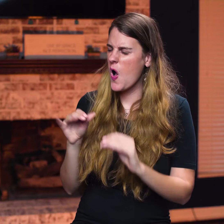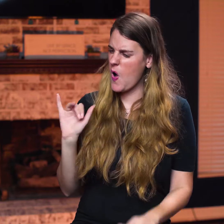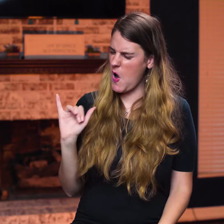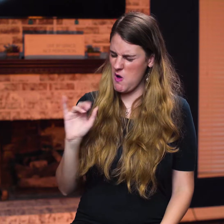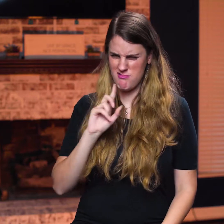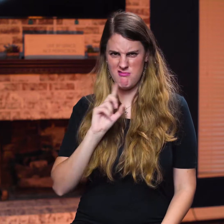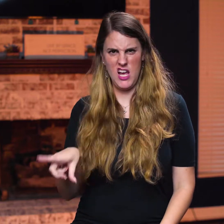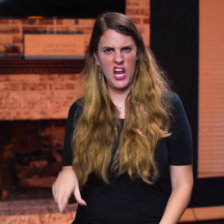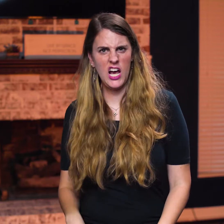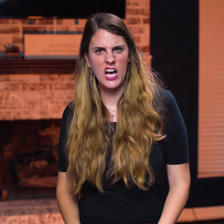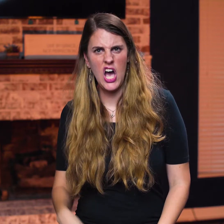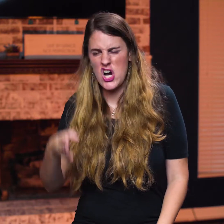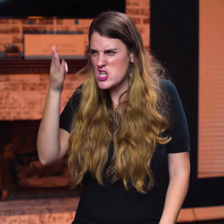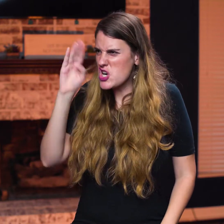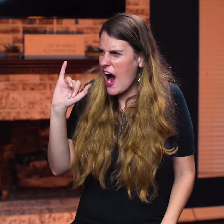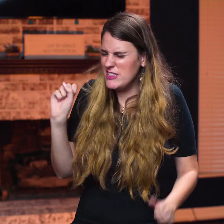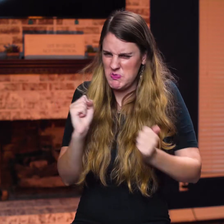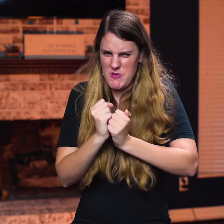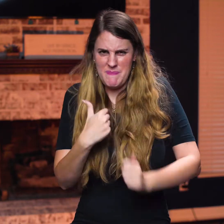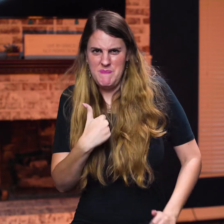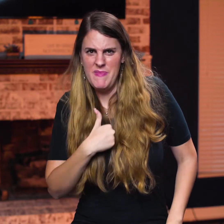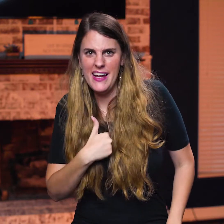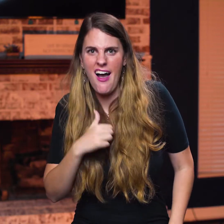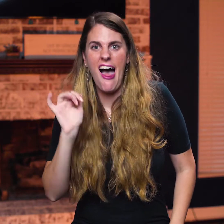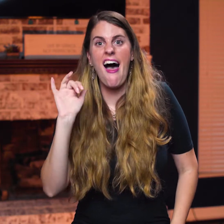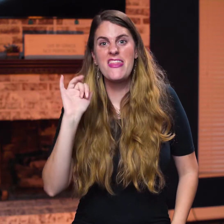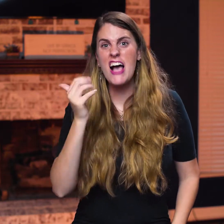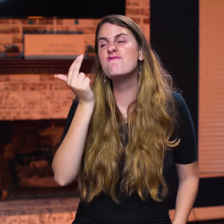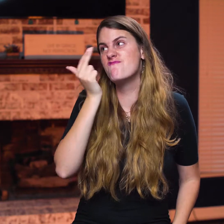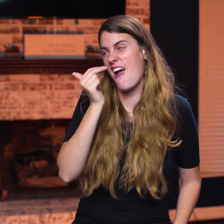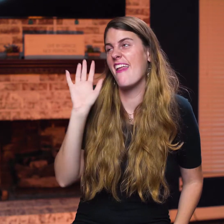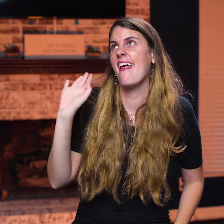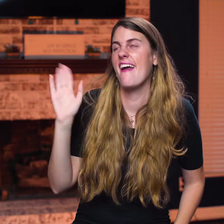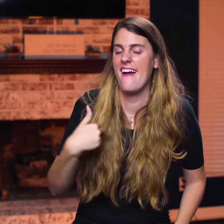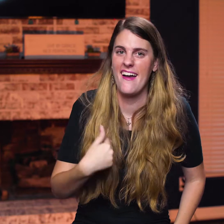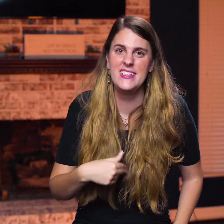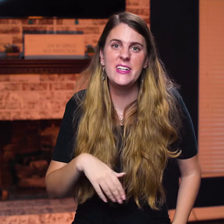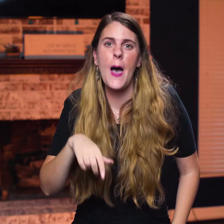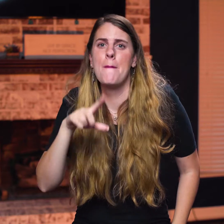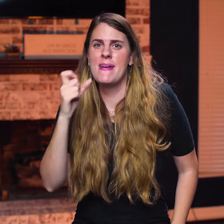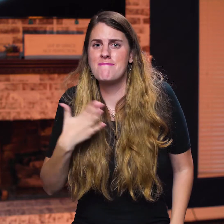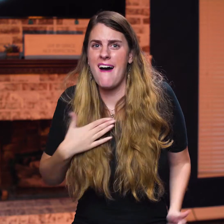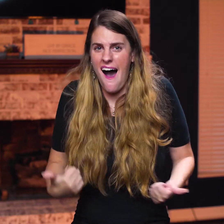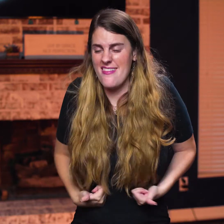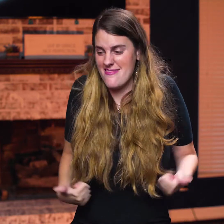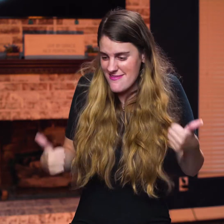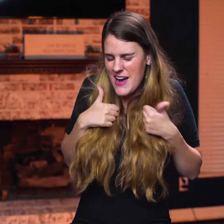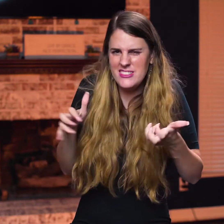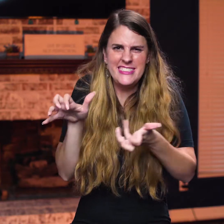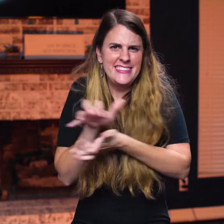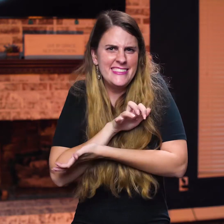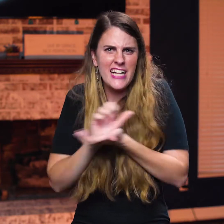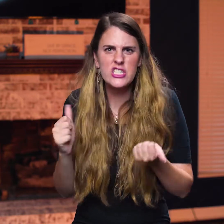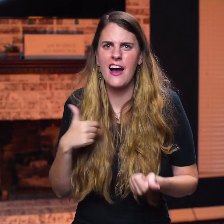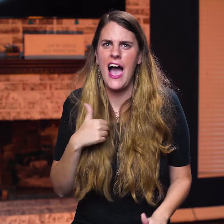“Oh really? God is with me? That’s funny, because my life is a disaster.